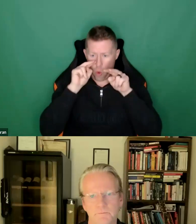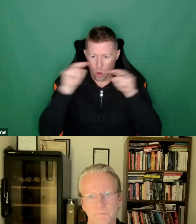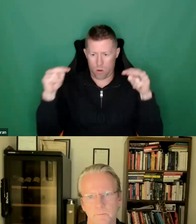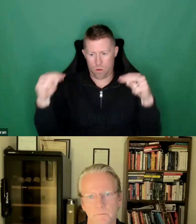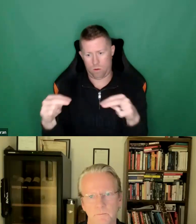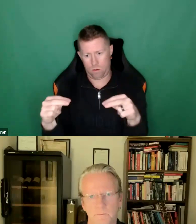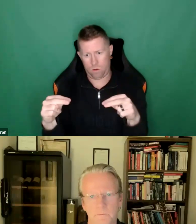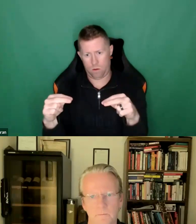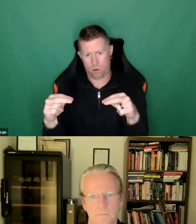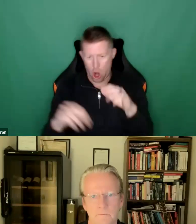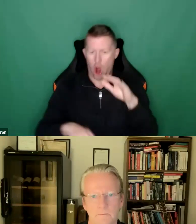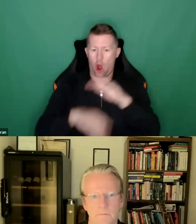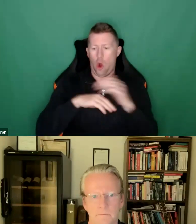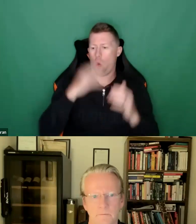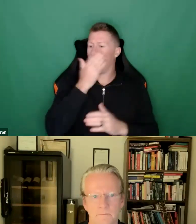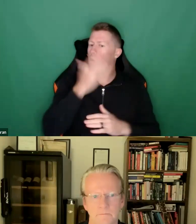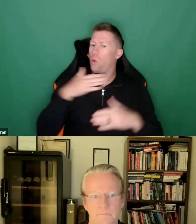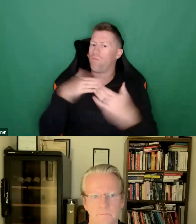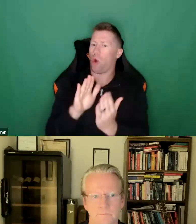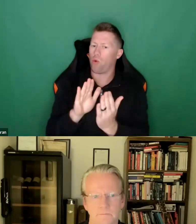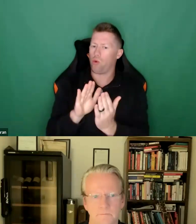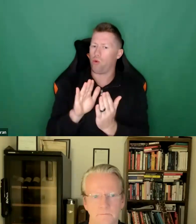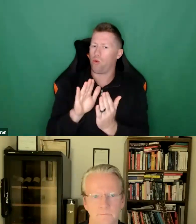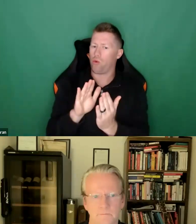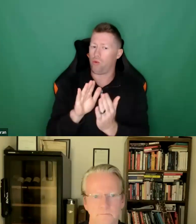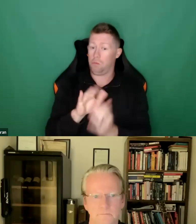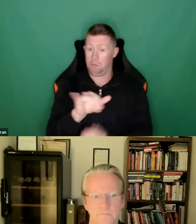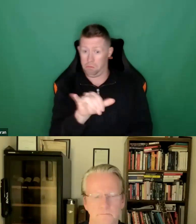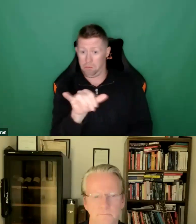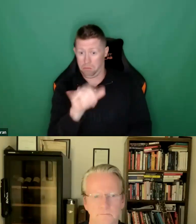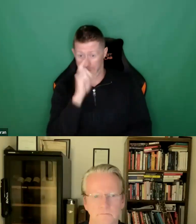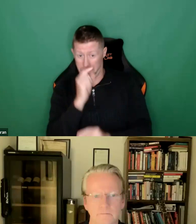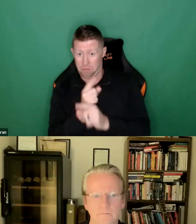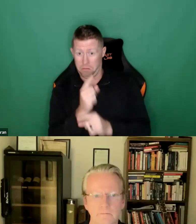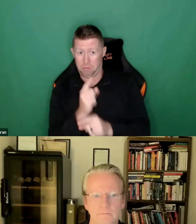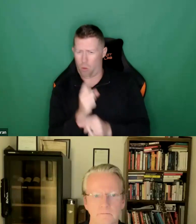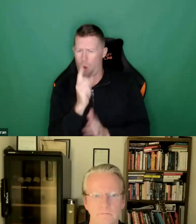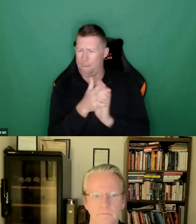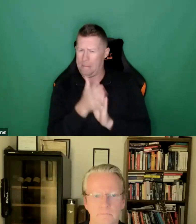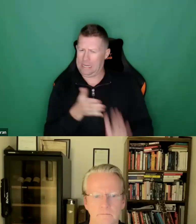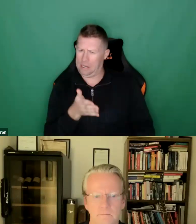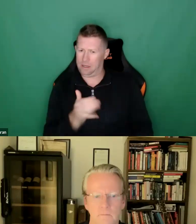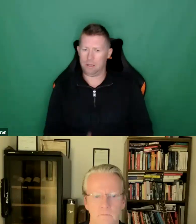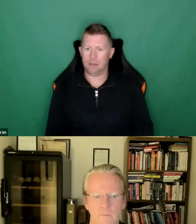, you mentioned the whole child and you have five principles in your paper and one of them is